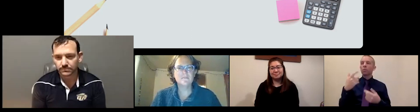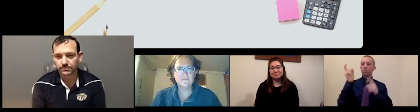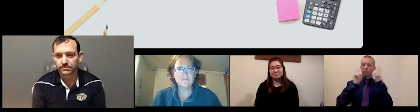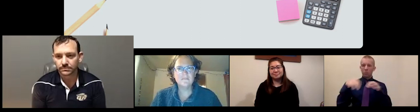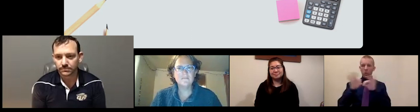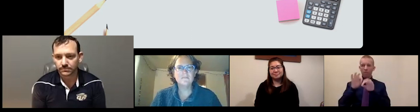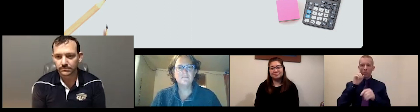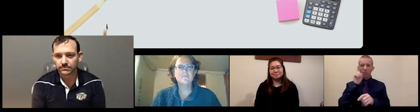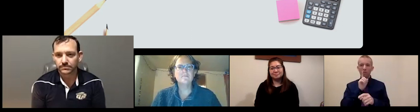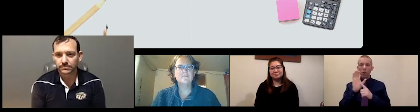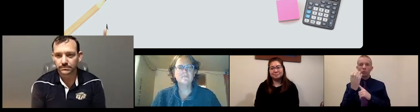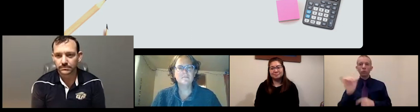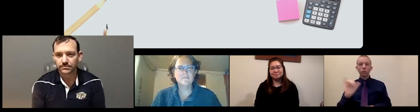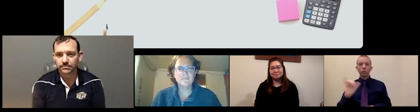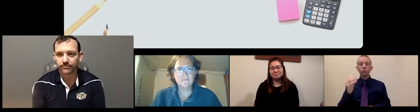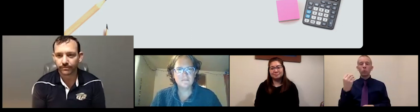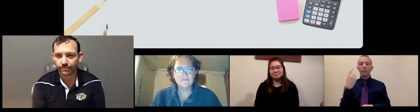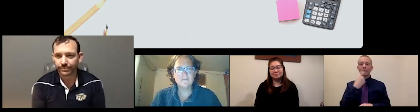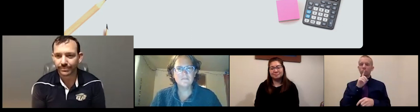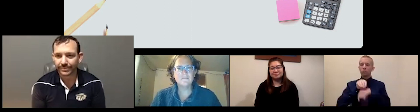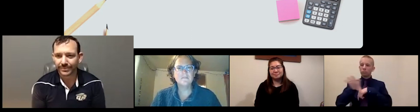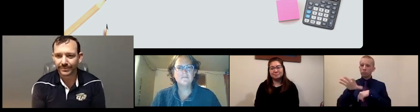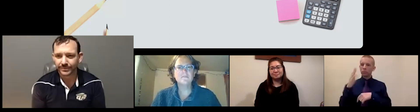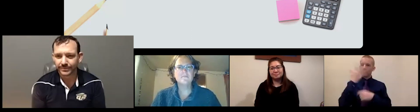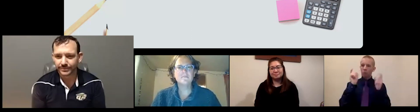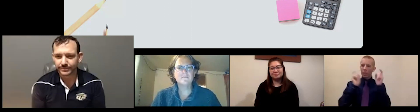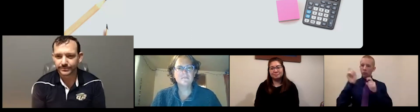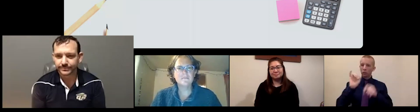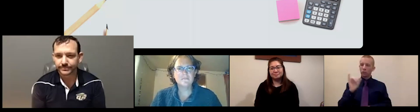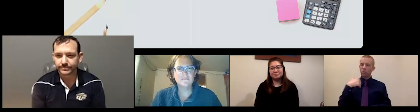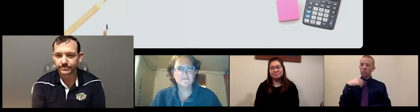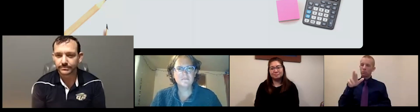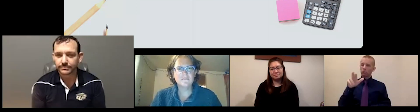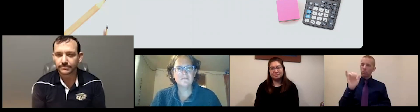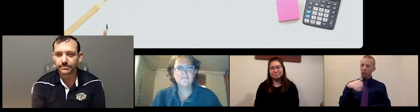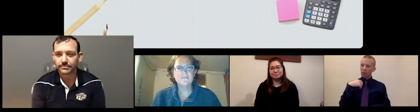Facial expressions are important in deaf culture and teeth can really affect facial expressions.